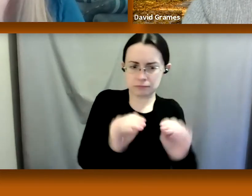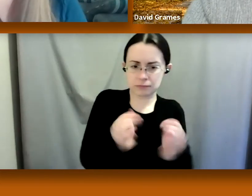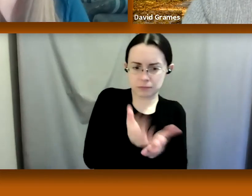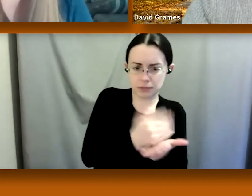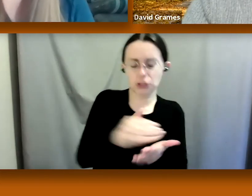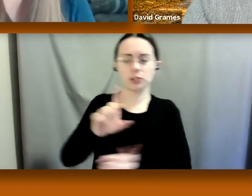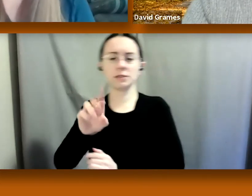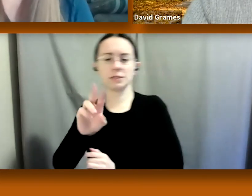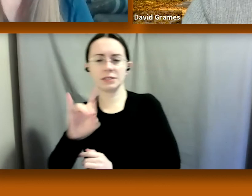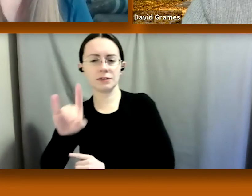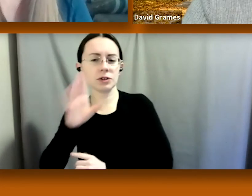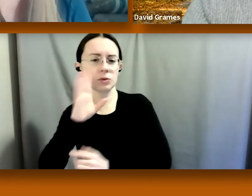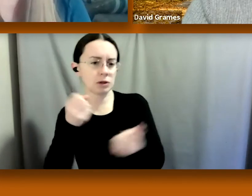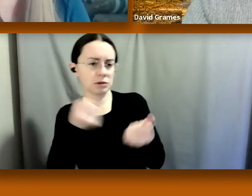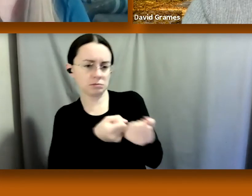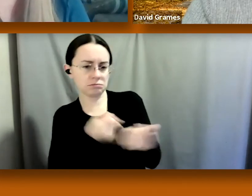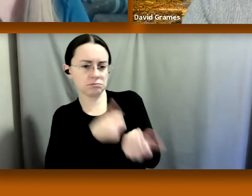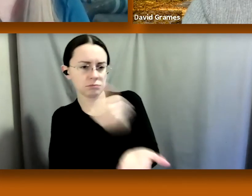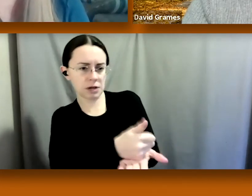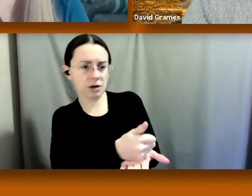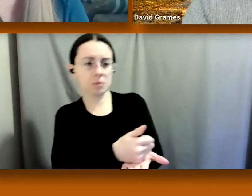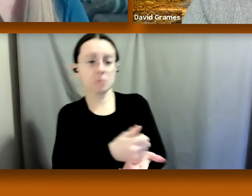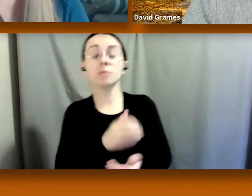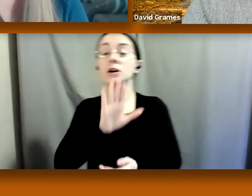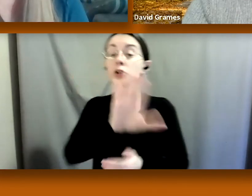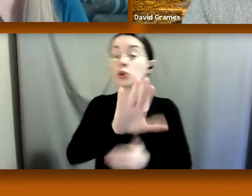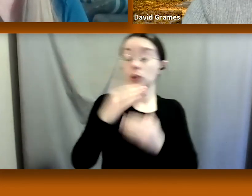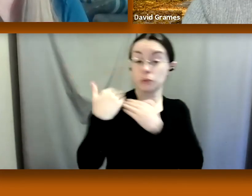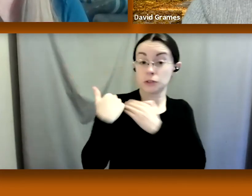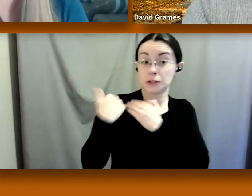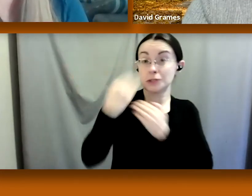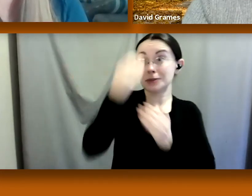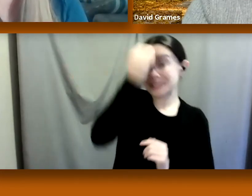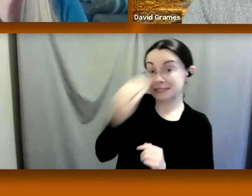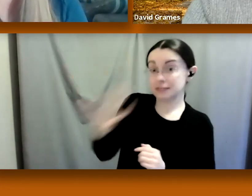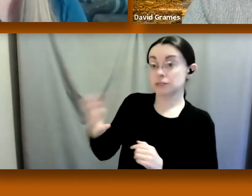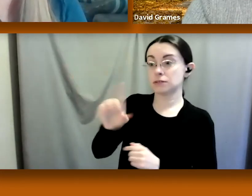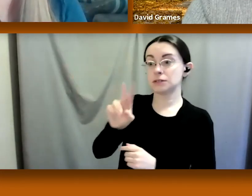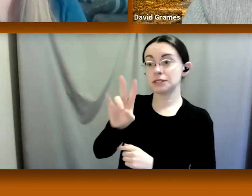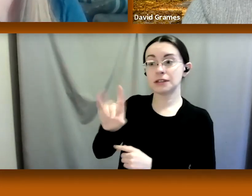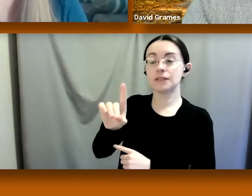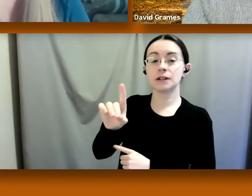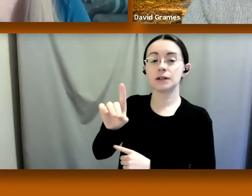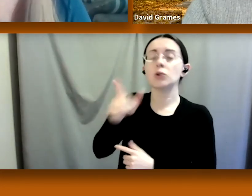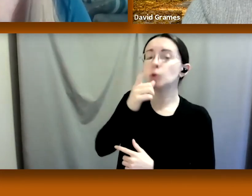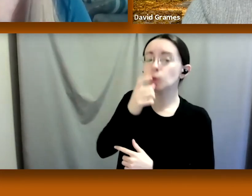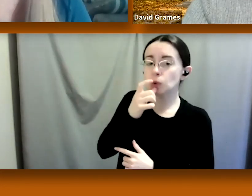So your main responsibility would be to let David know how much effort you want